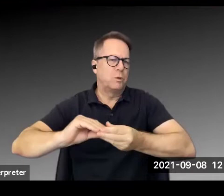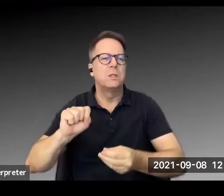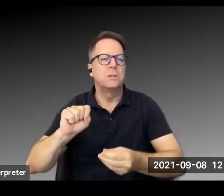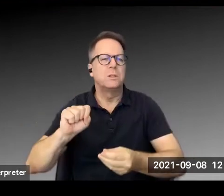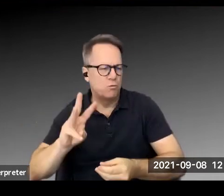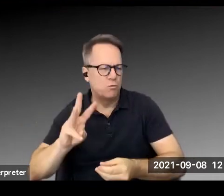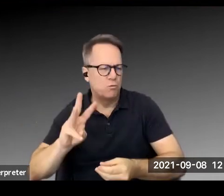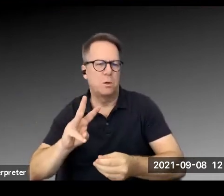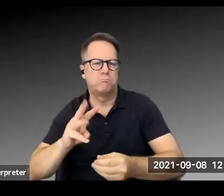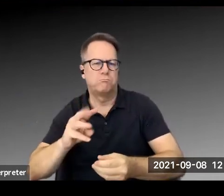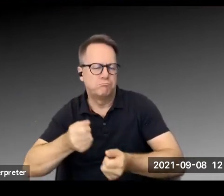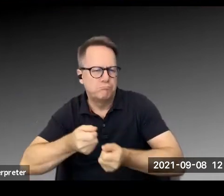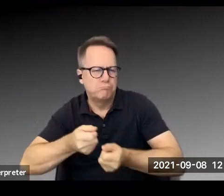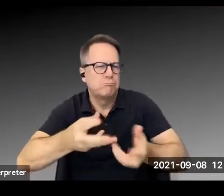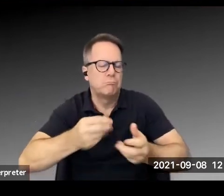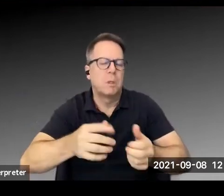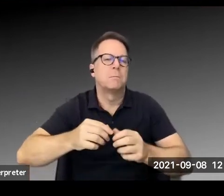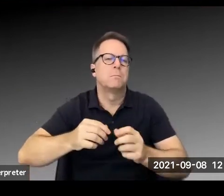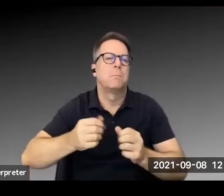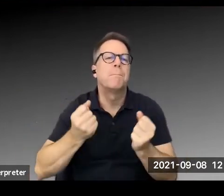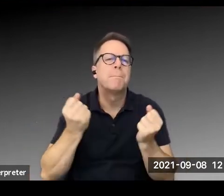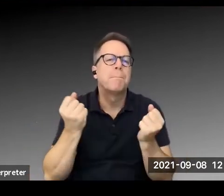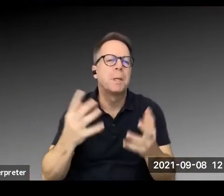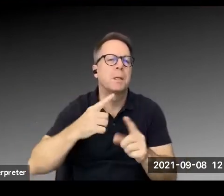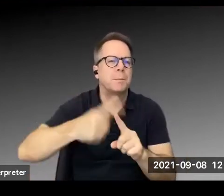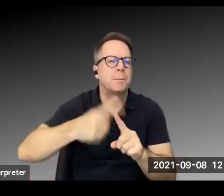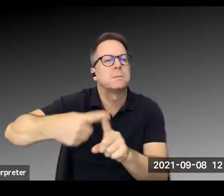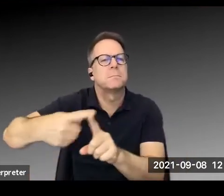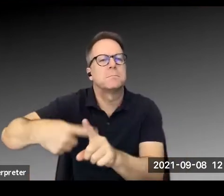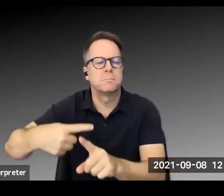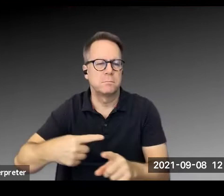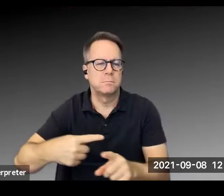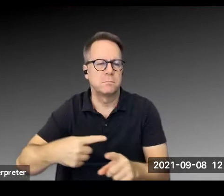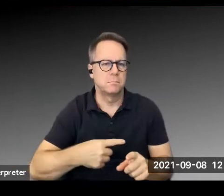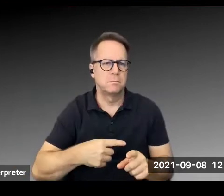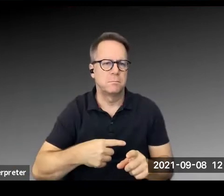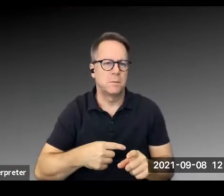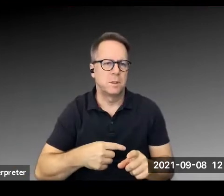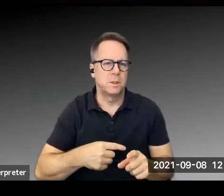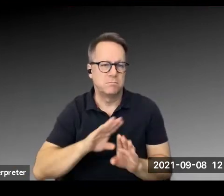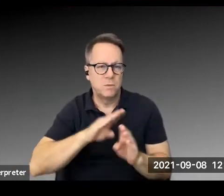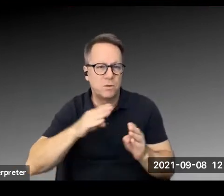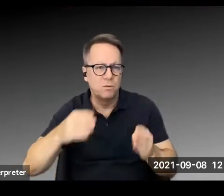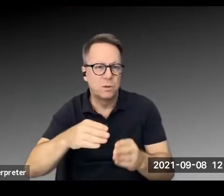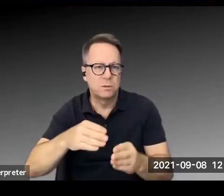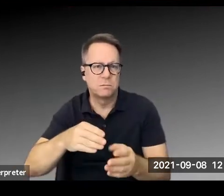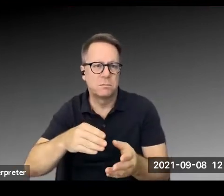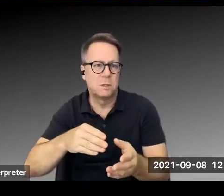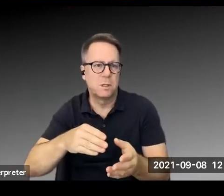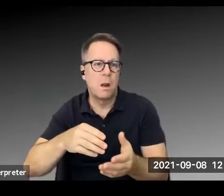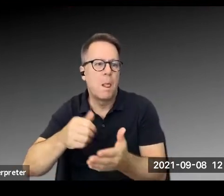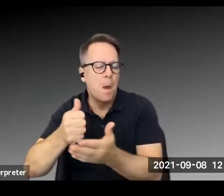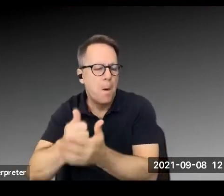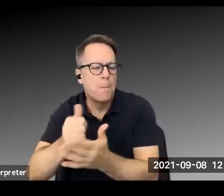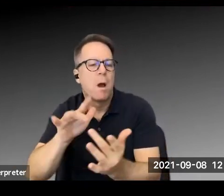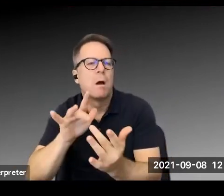many months into the pandemic of focus financially on building out these contact tracing apps.